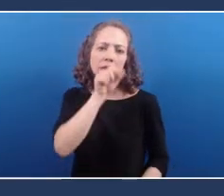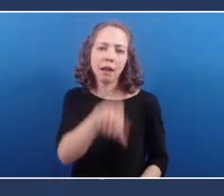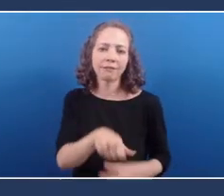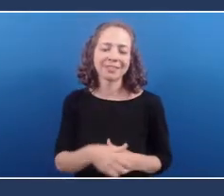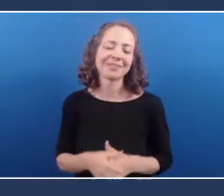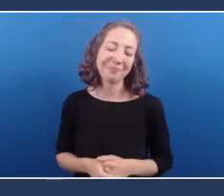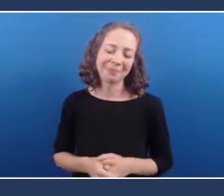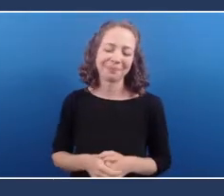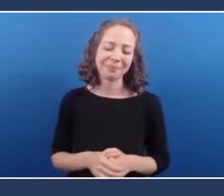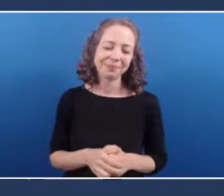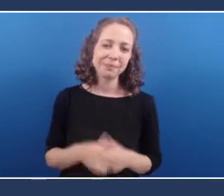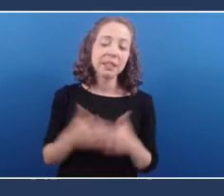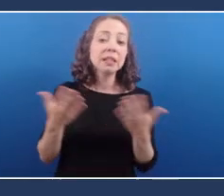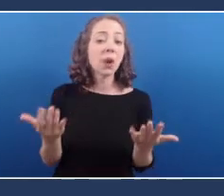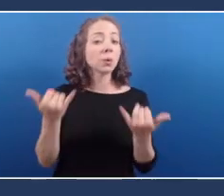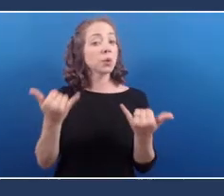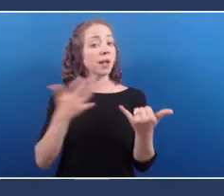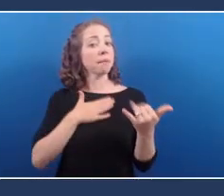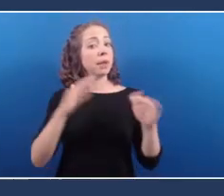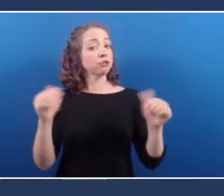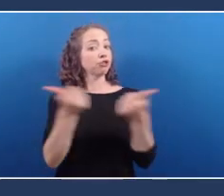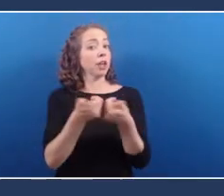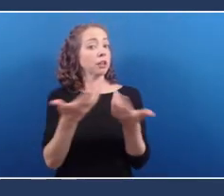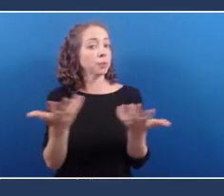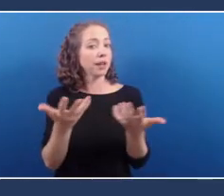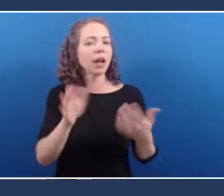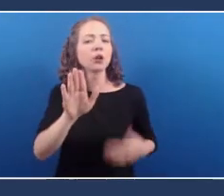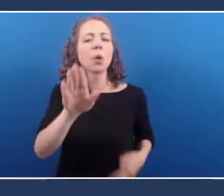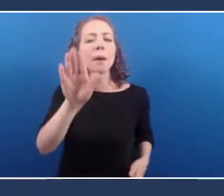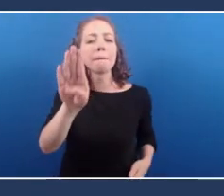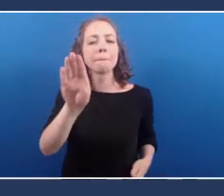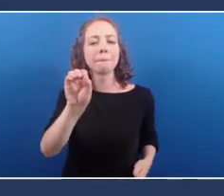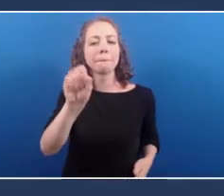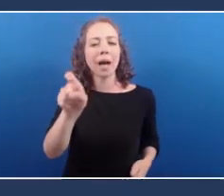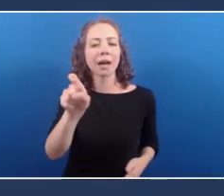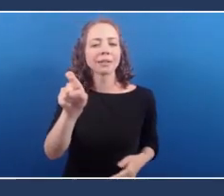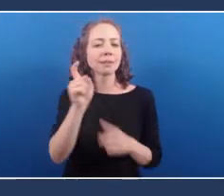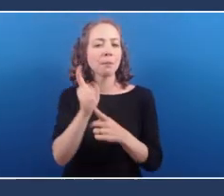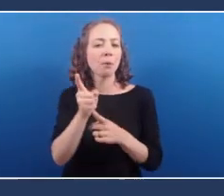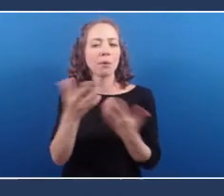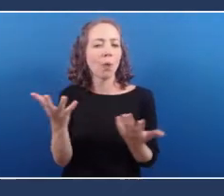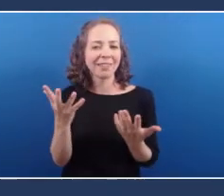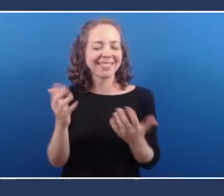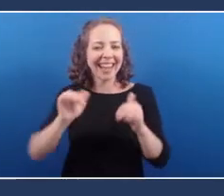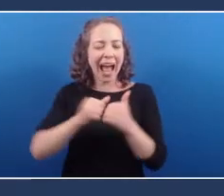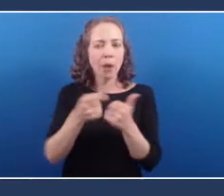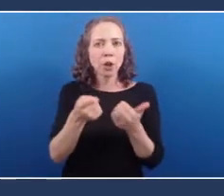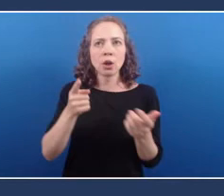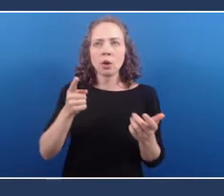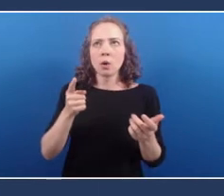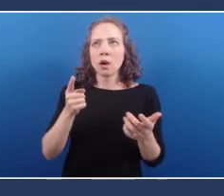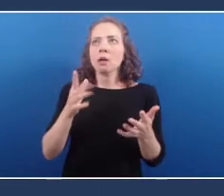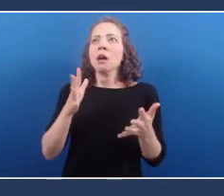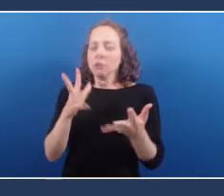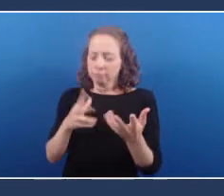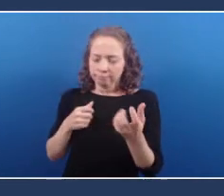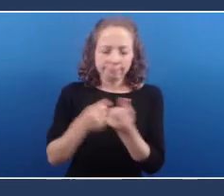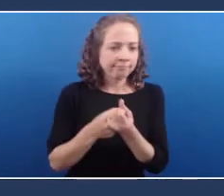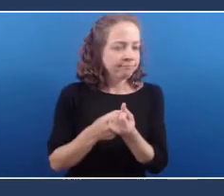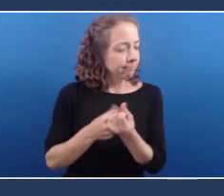What is your box moment? How are you going to lean into inclusion, accessibility